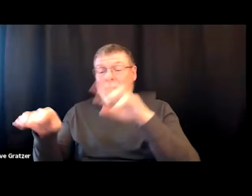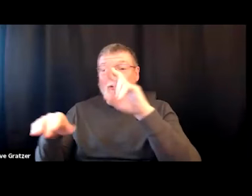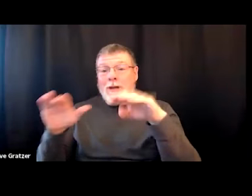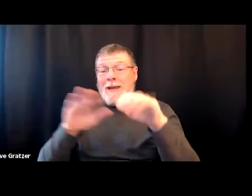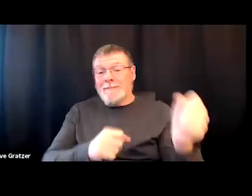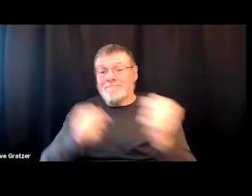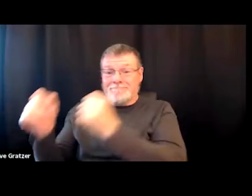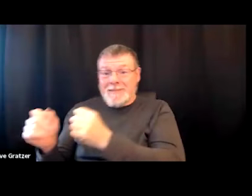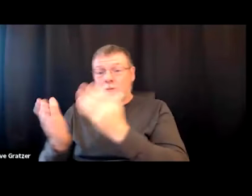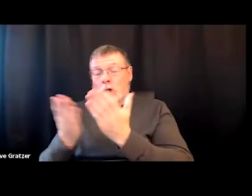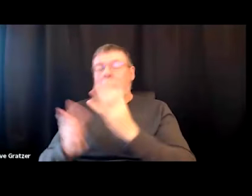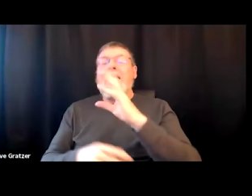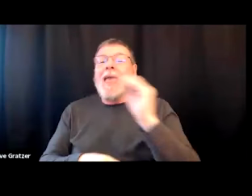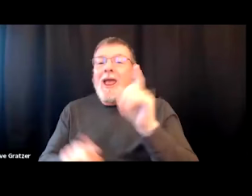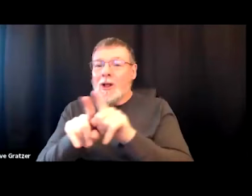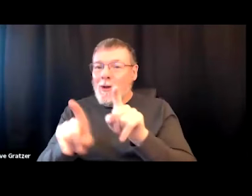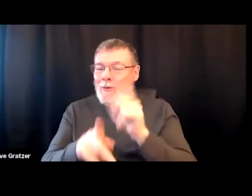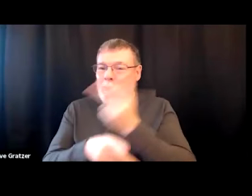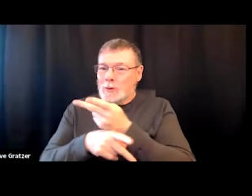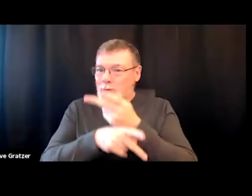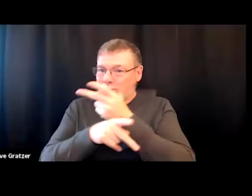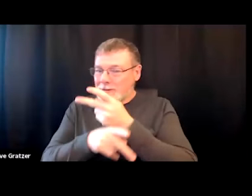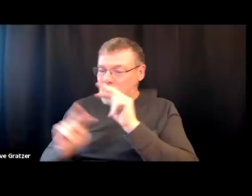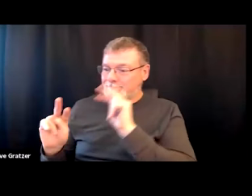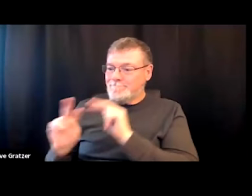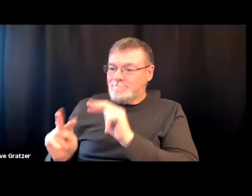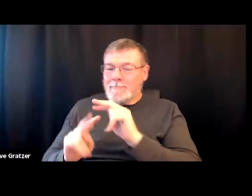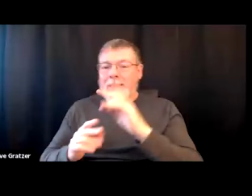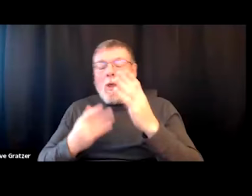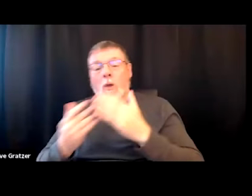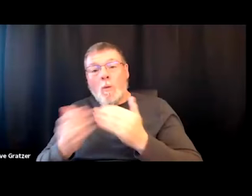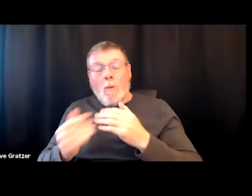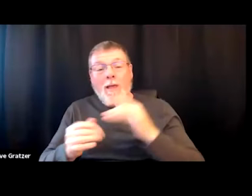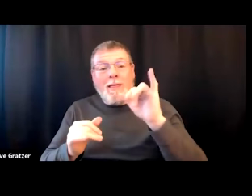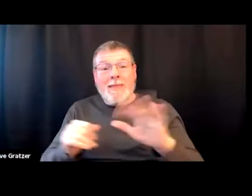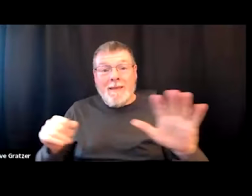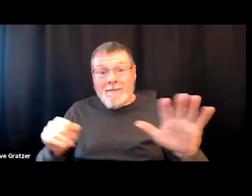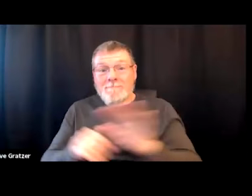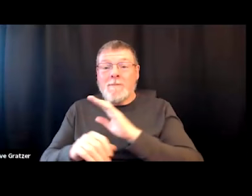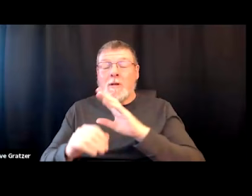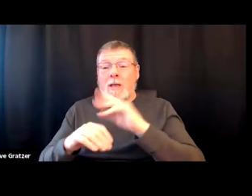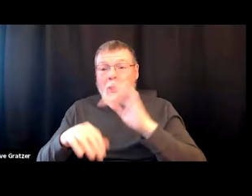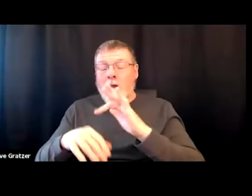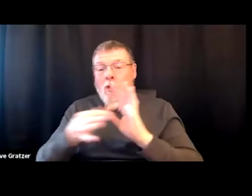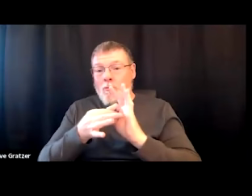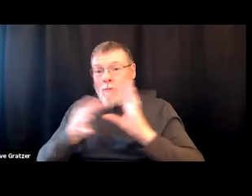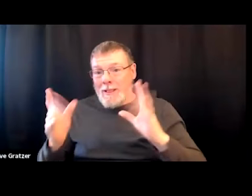and in supervision, community supervision, whether that's probation or parole following release from custody.